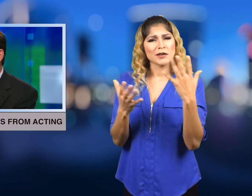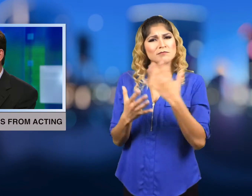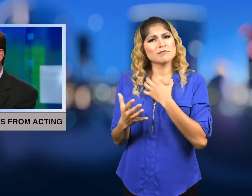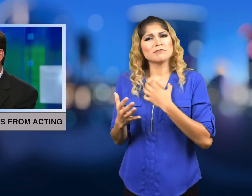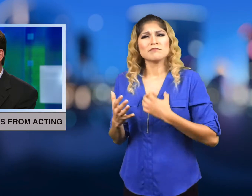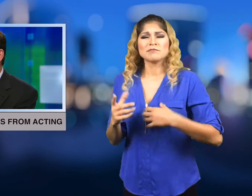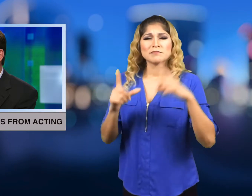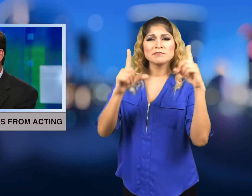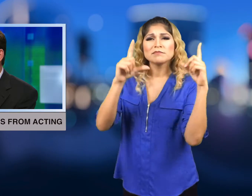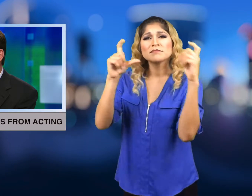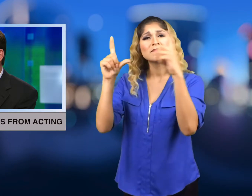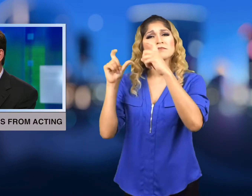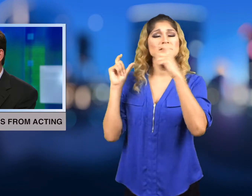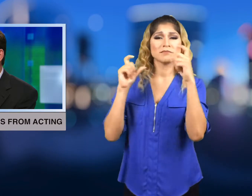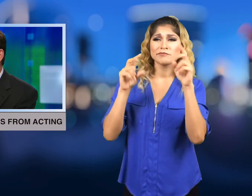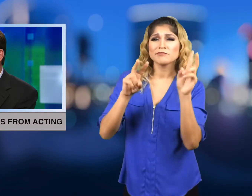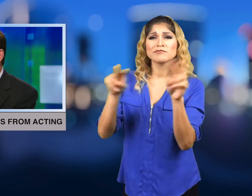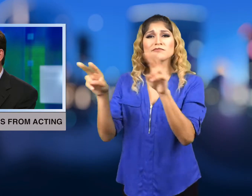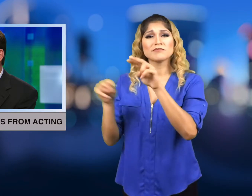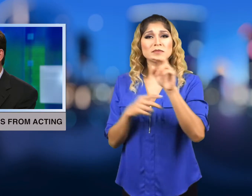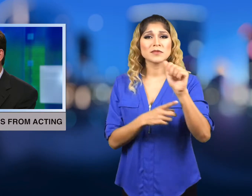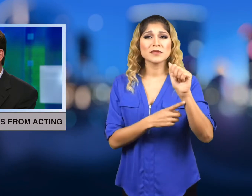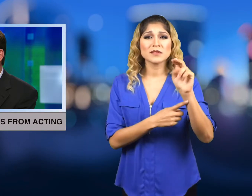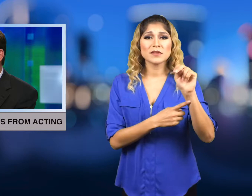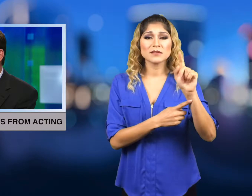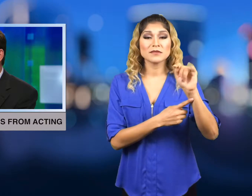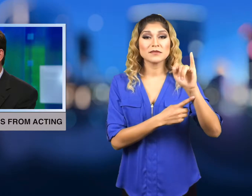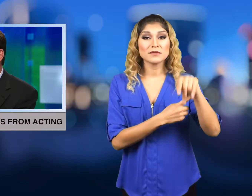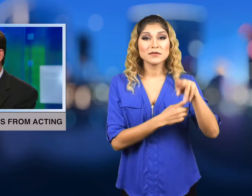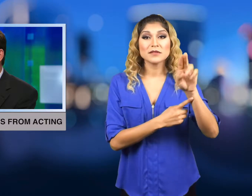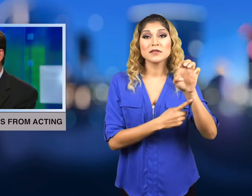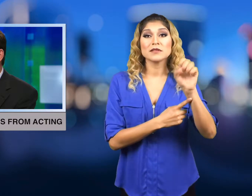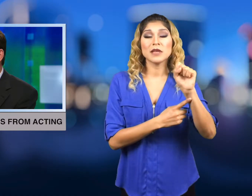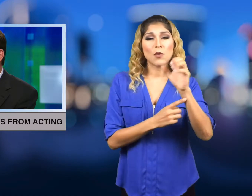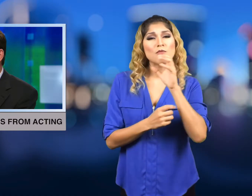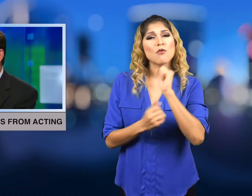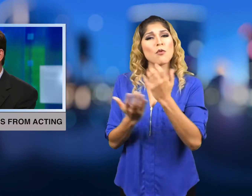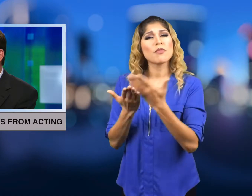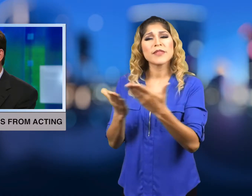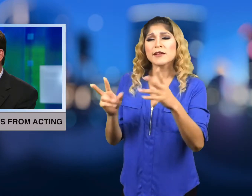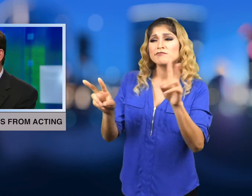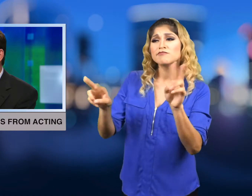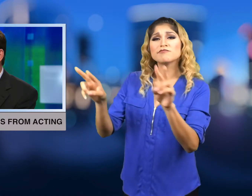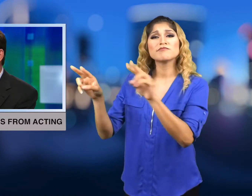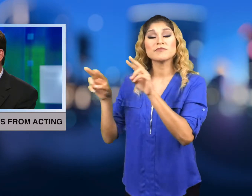photography, antiques